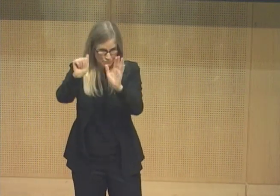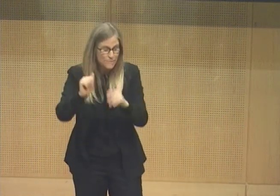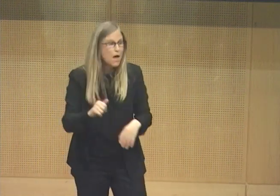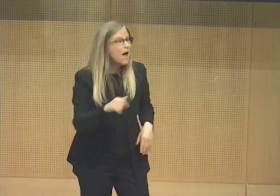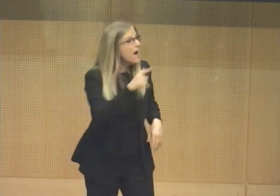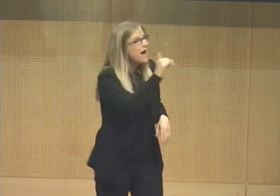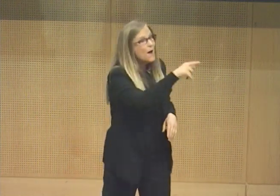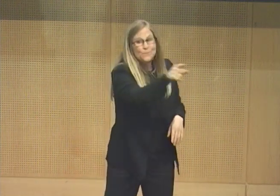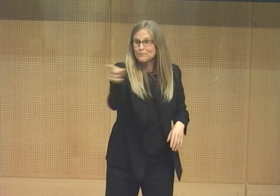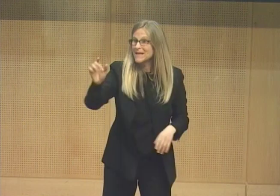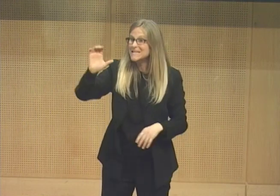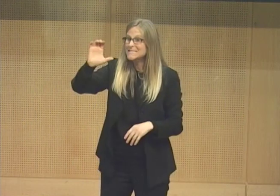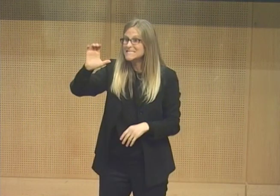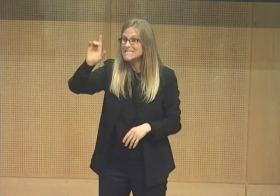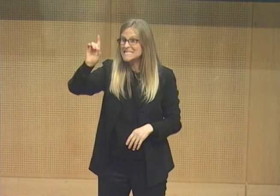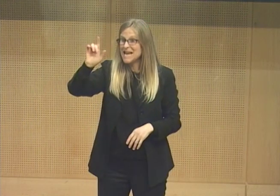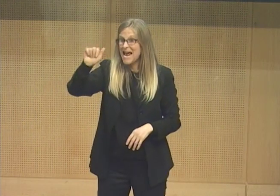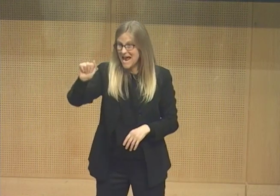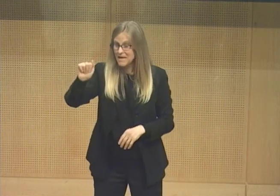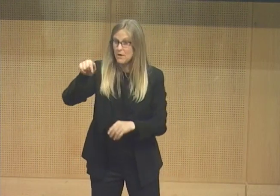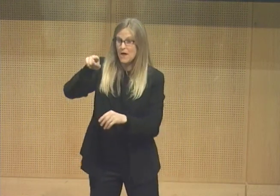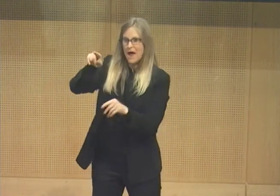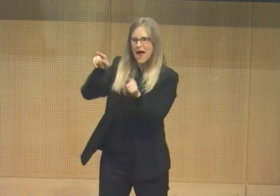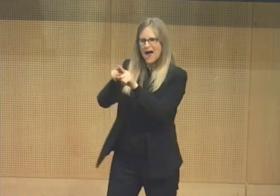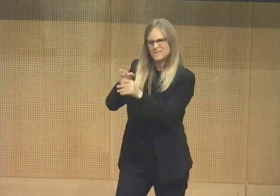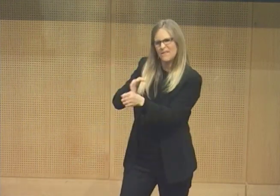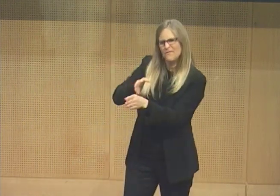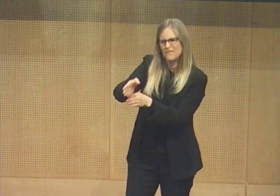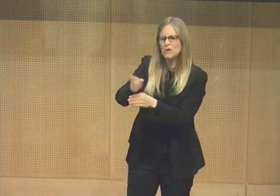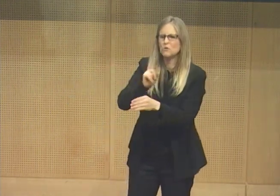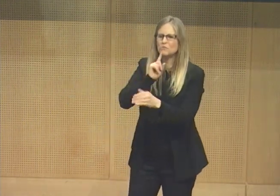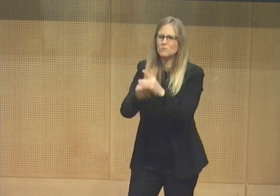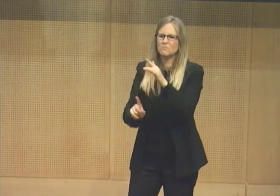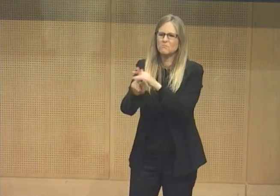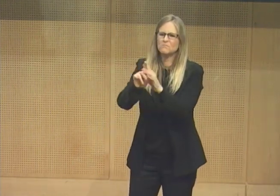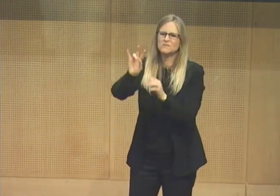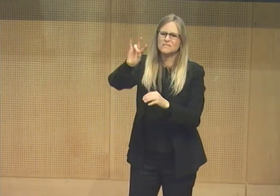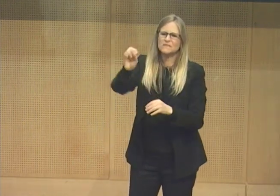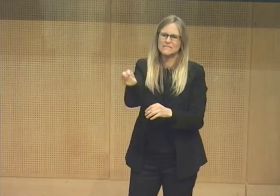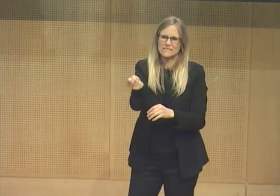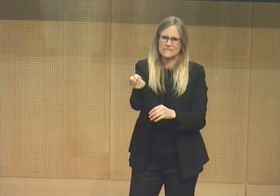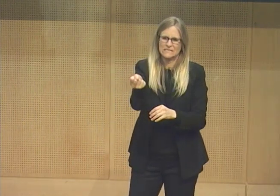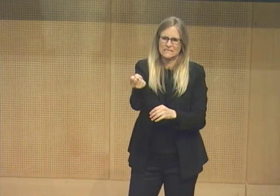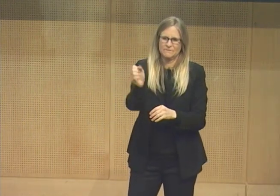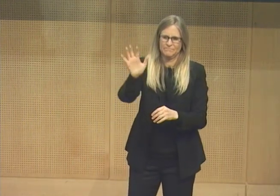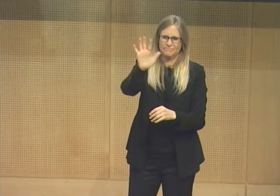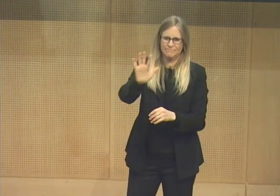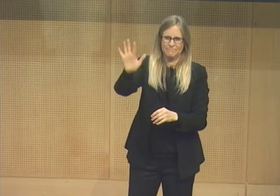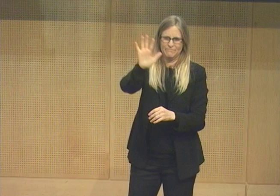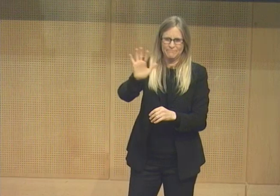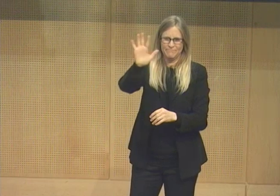Now, CDA as a field really came to the fore in the 1970s.